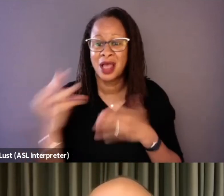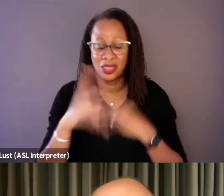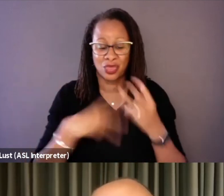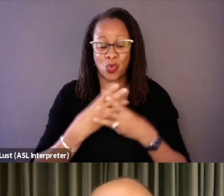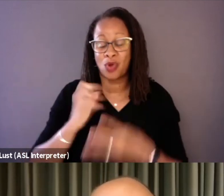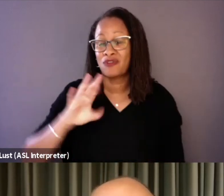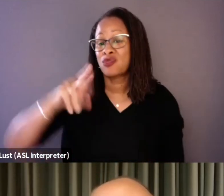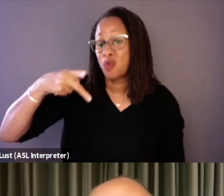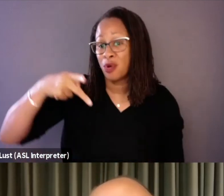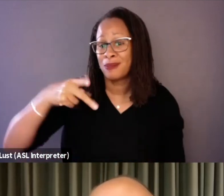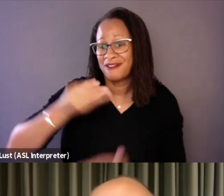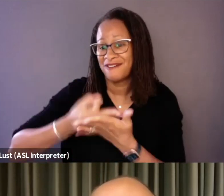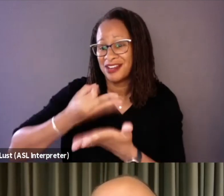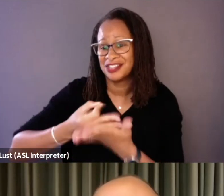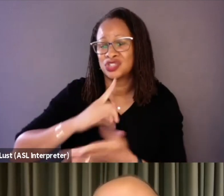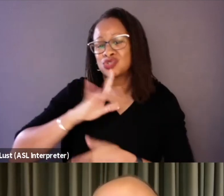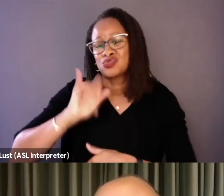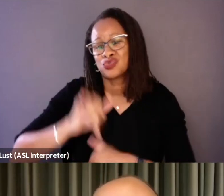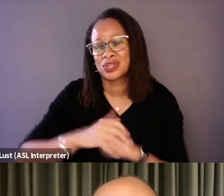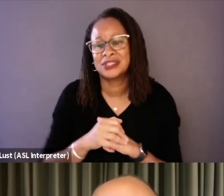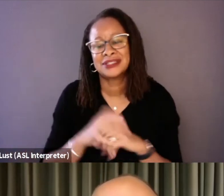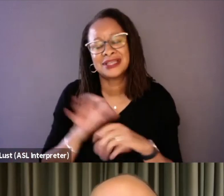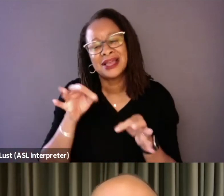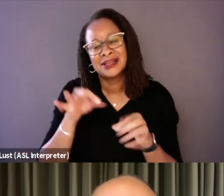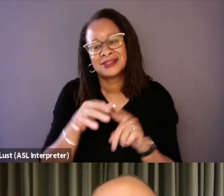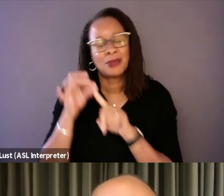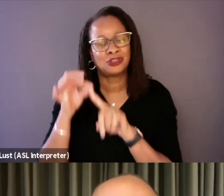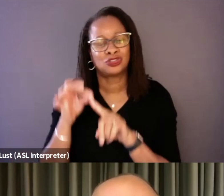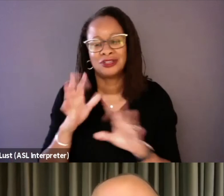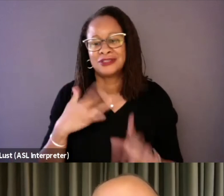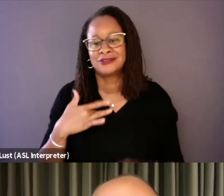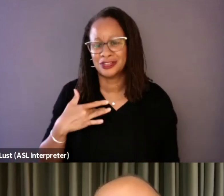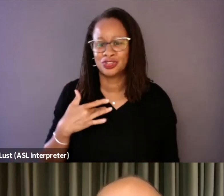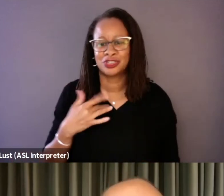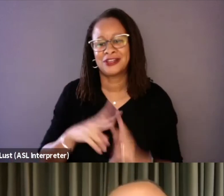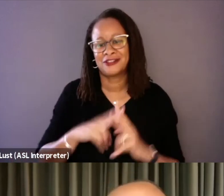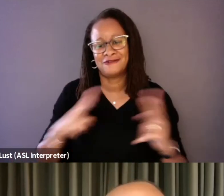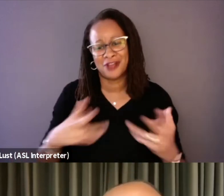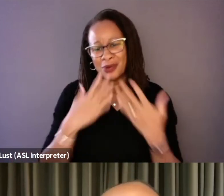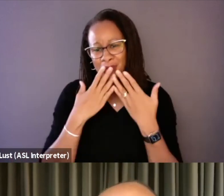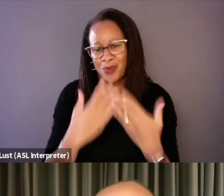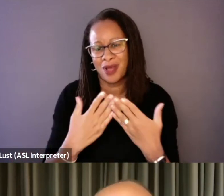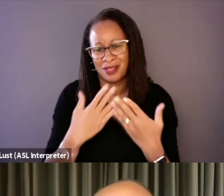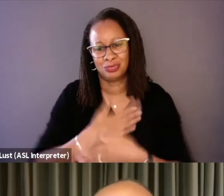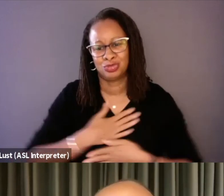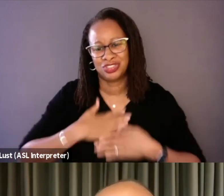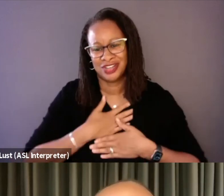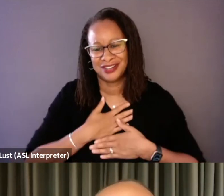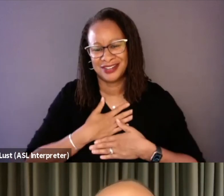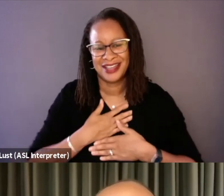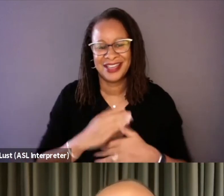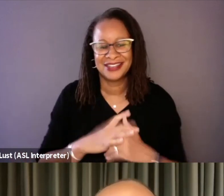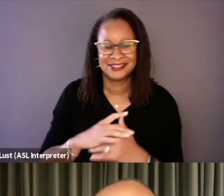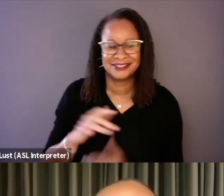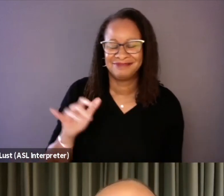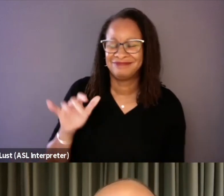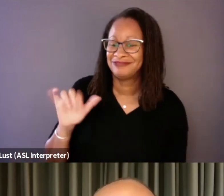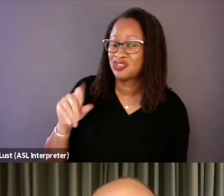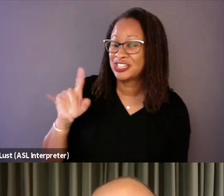really just so special and touching and much appreciated. Indeed, I'm glad this is eye-opening films out there